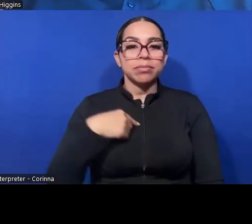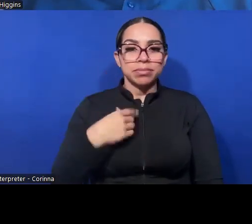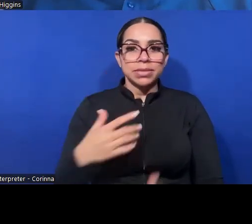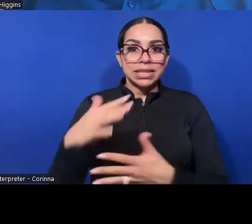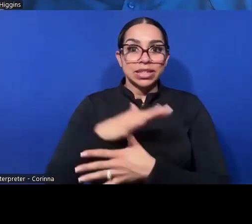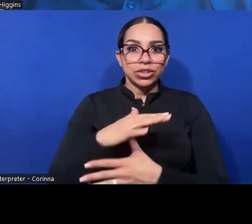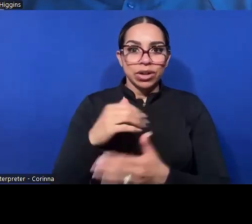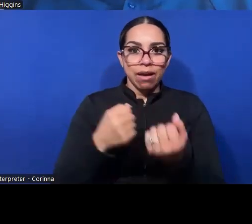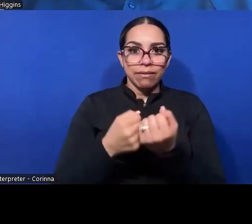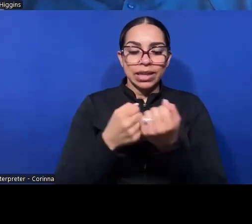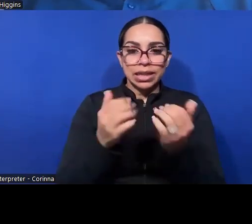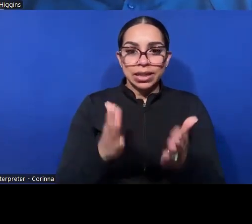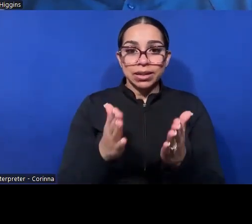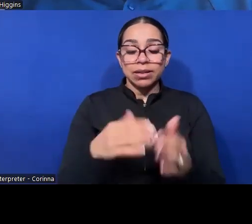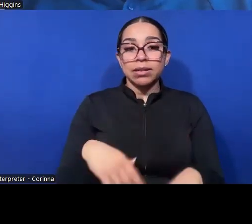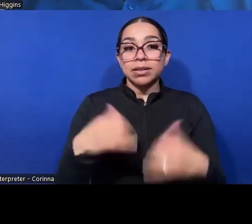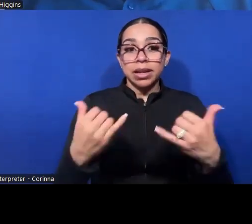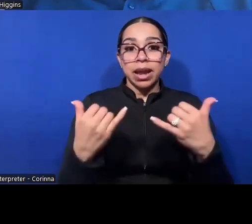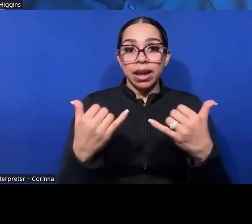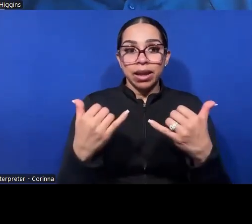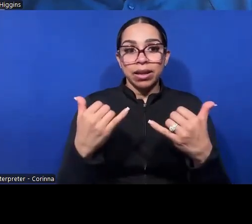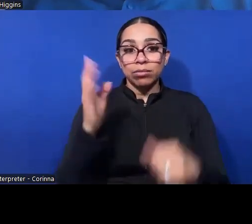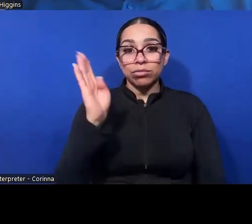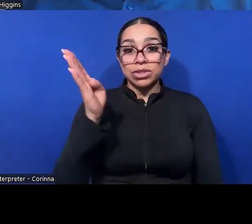And today our presentation is going to be on medical